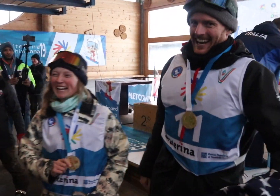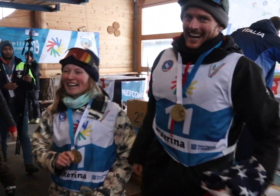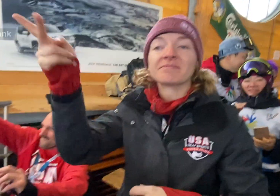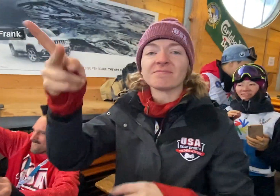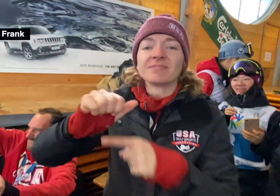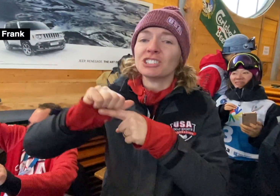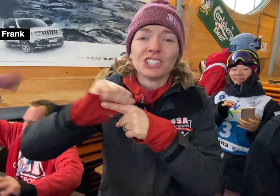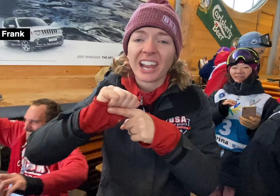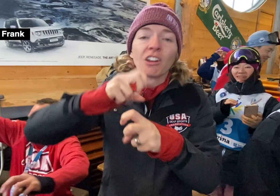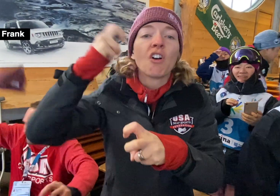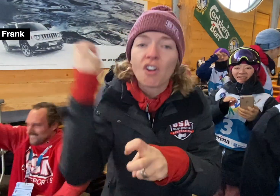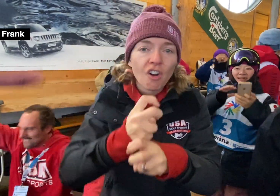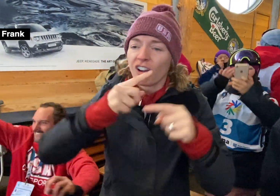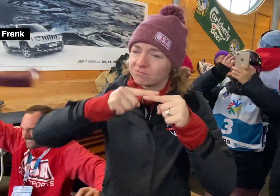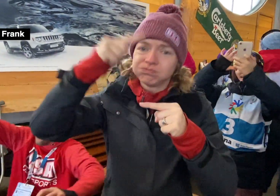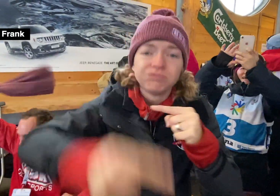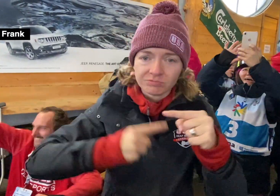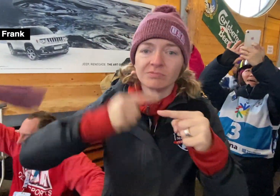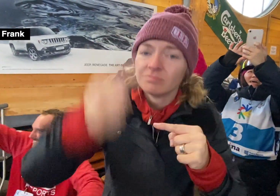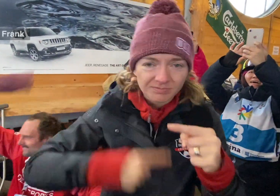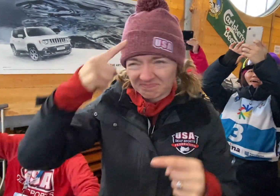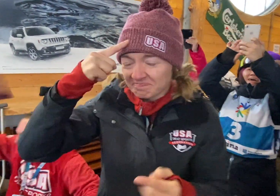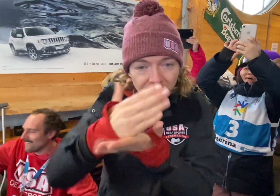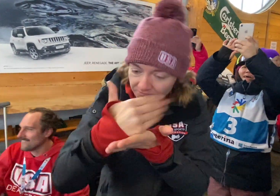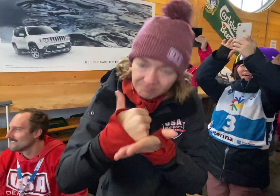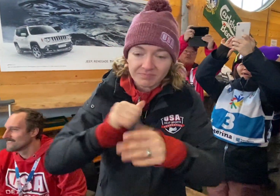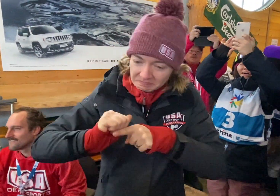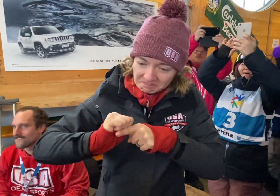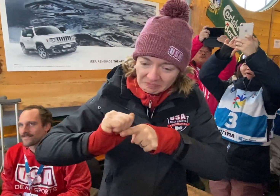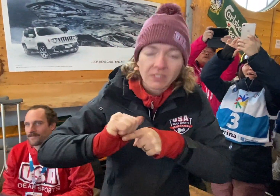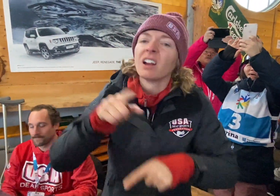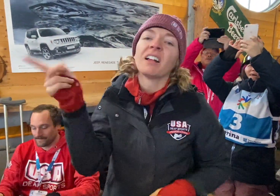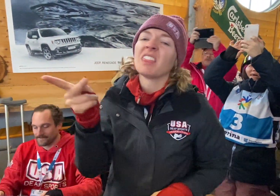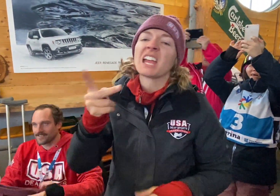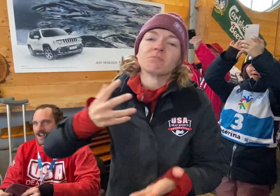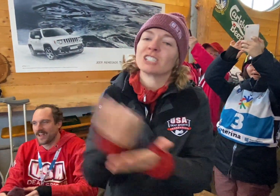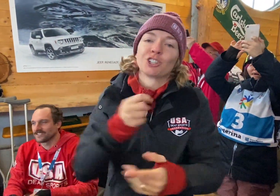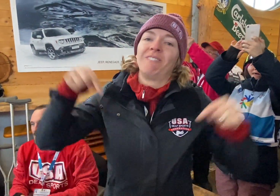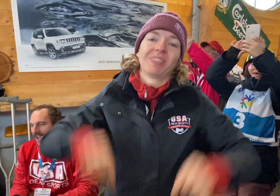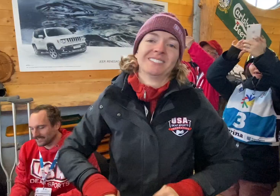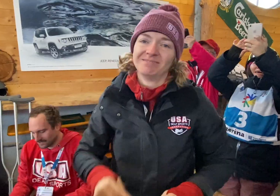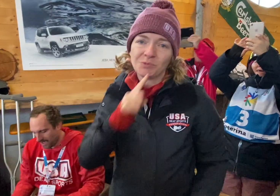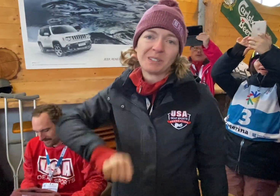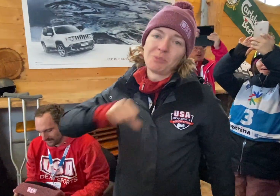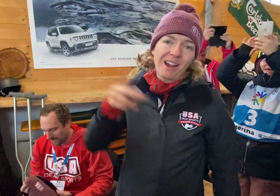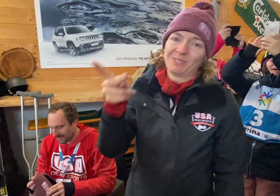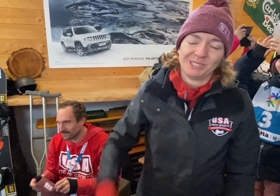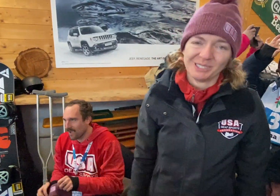They have trained so hard through the years. They are very serious about it. They absolutely deserve this. I’m really proud of those two.